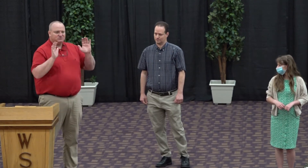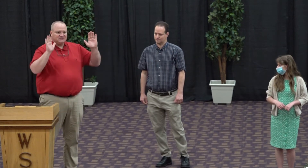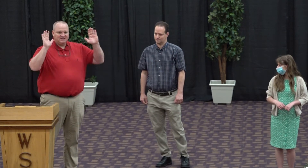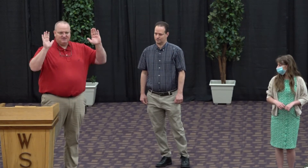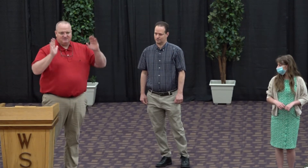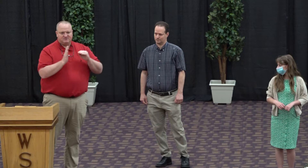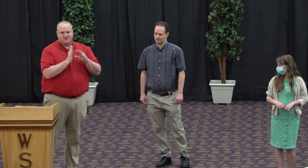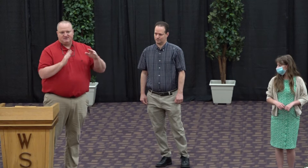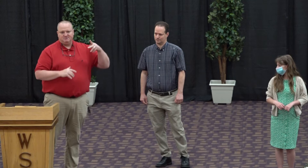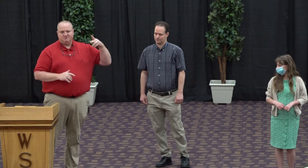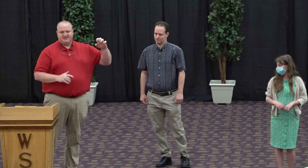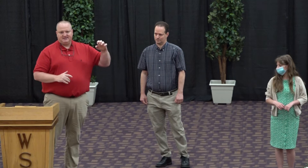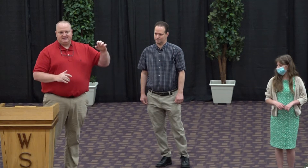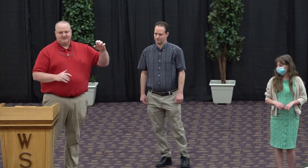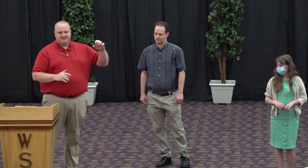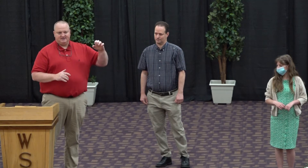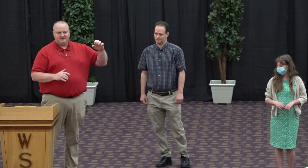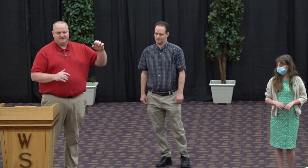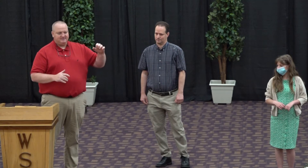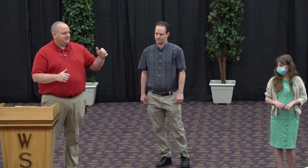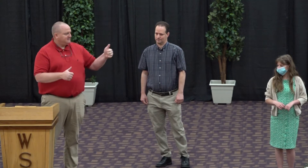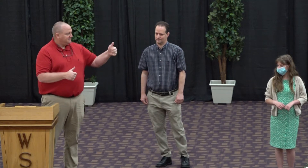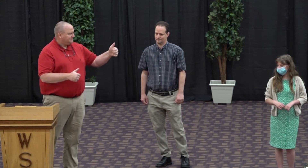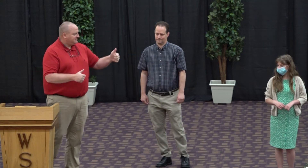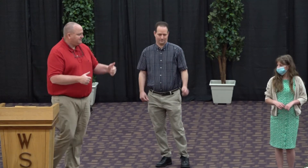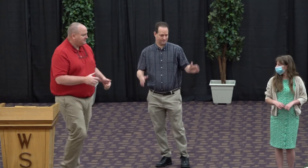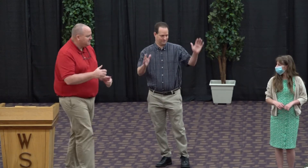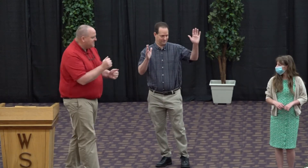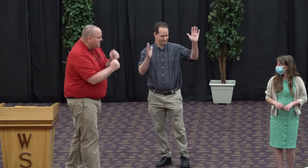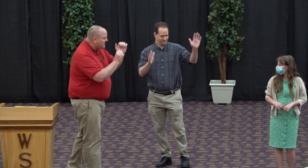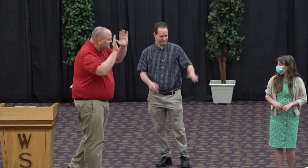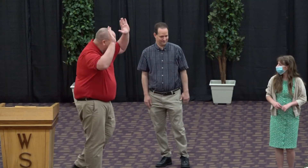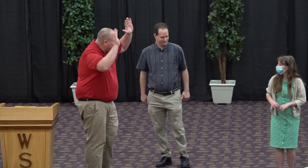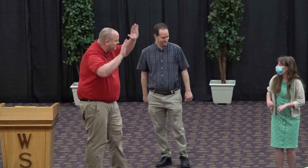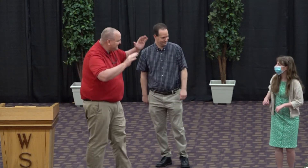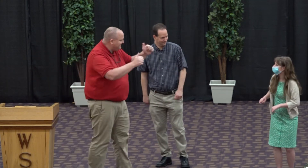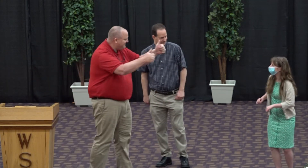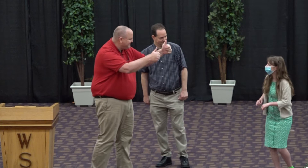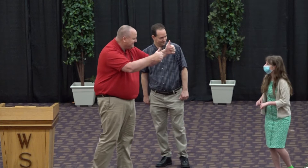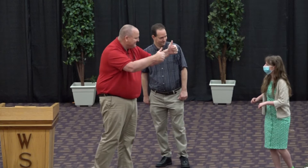And so I gave her the Most Outstanding Student PE award! Most Outstanding!